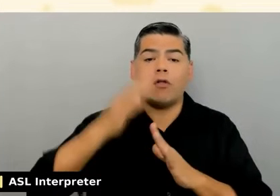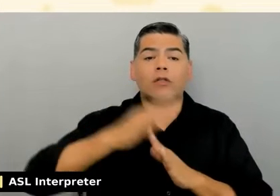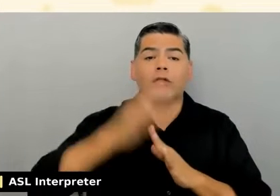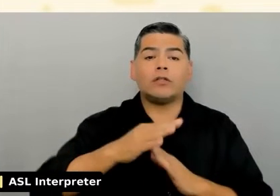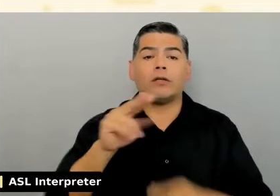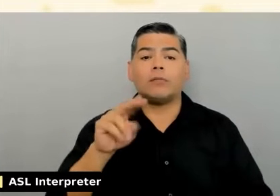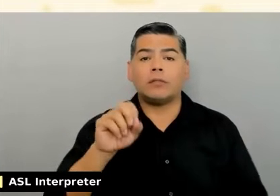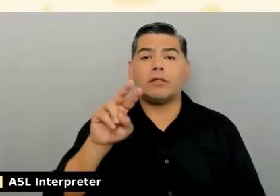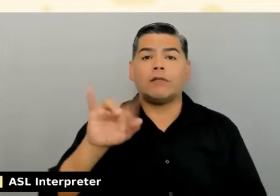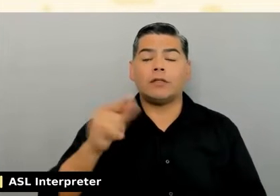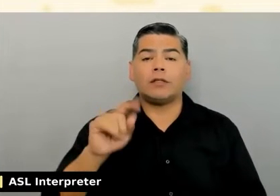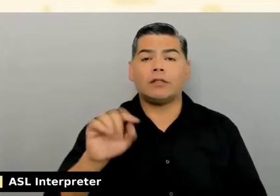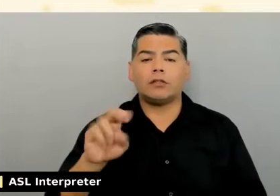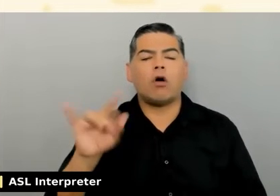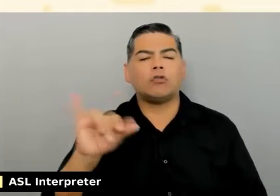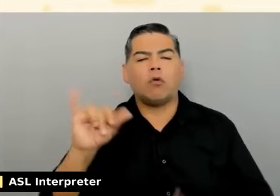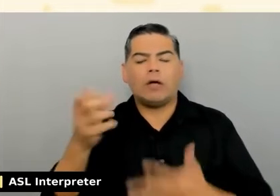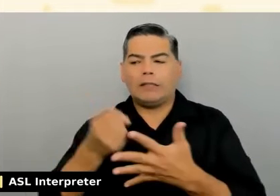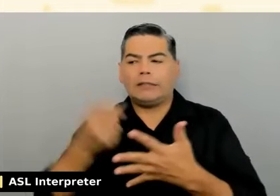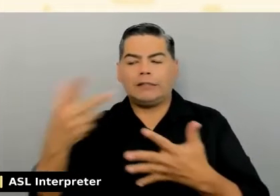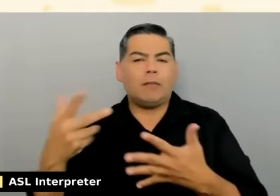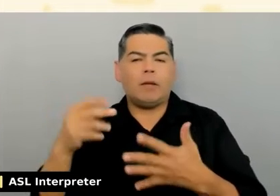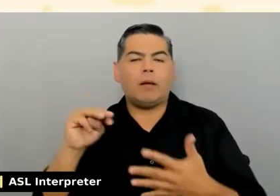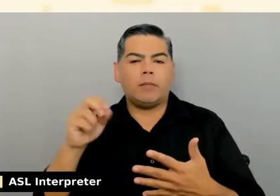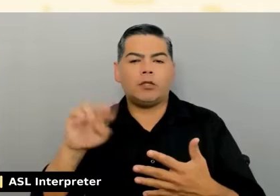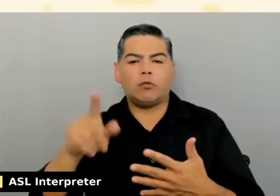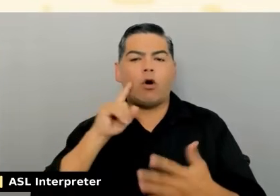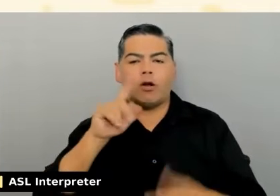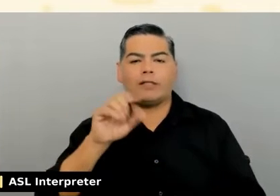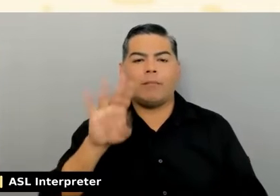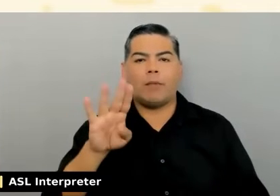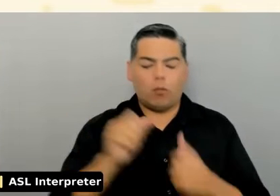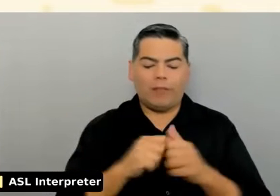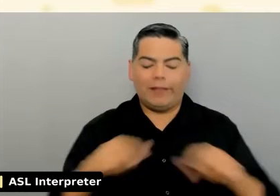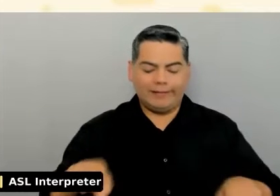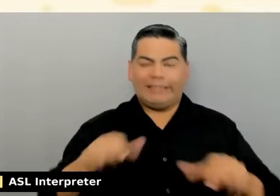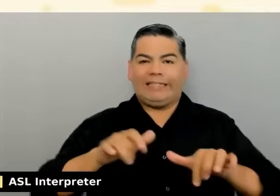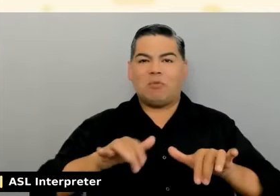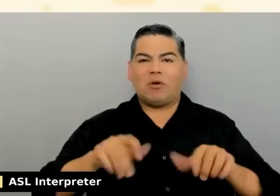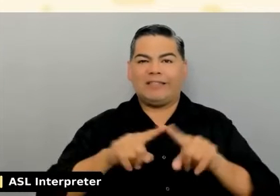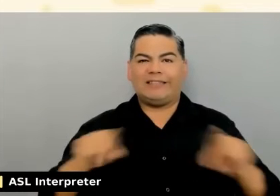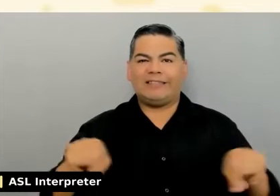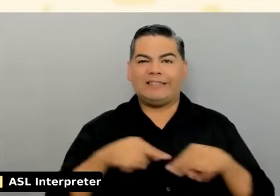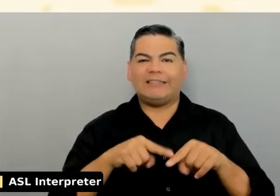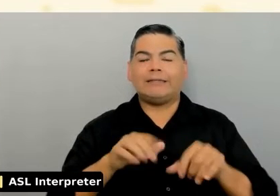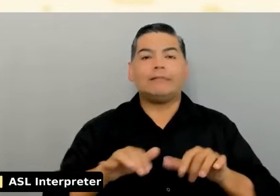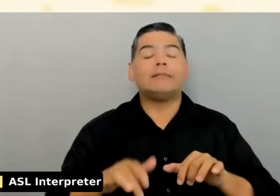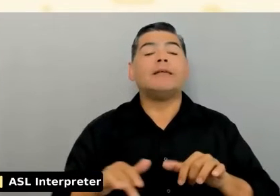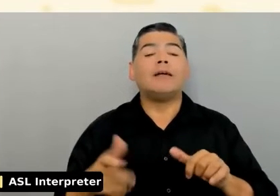as well as the sub menu options, all are tabbable and focusable with the keyboard. What we have done, no rocket science.